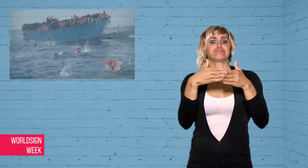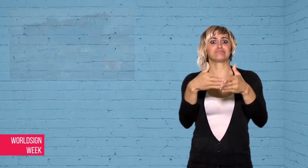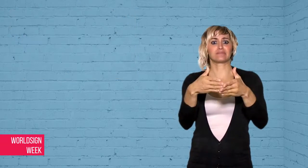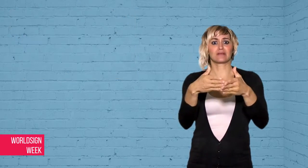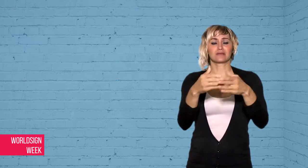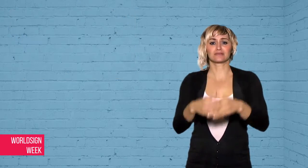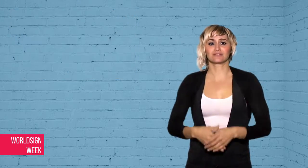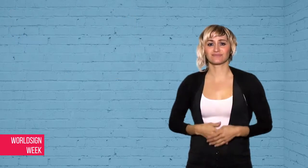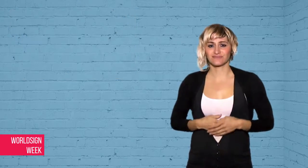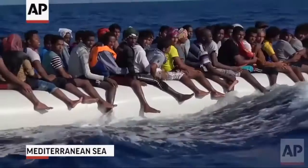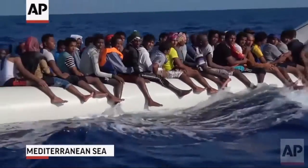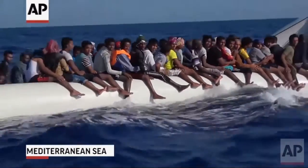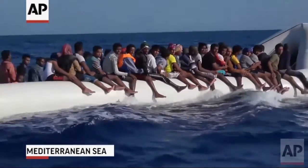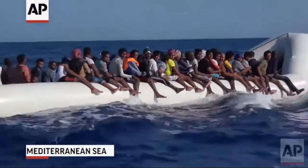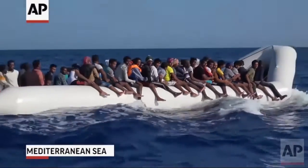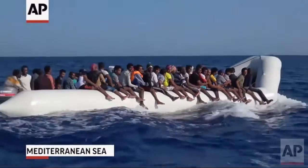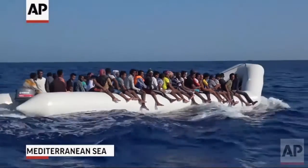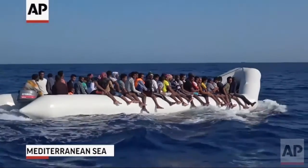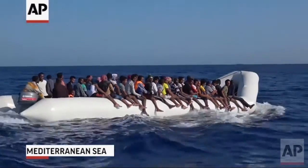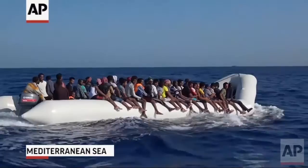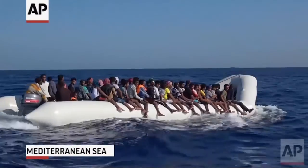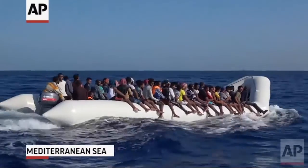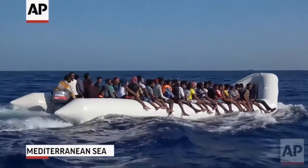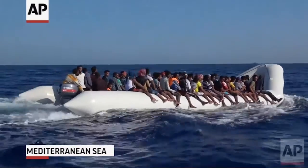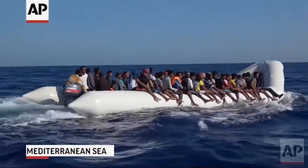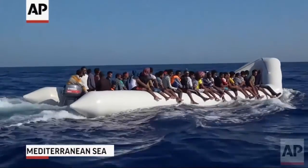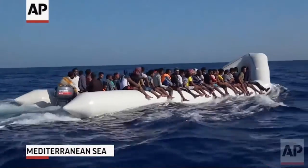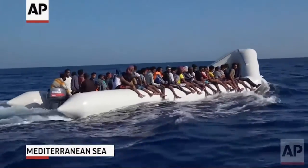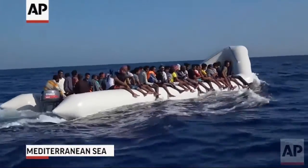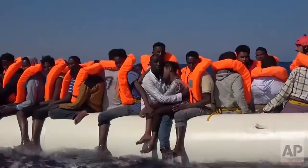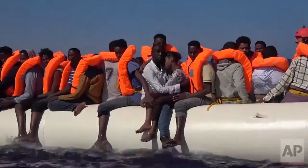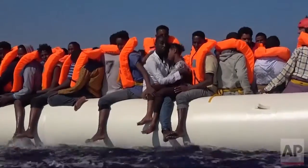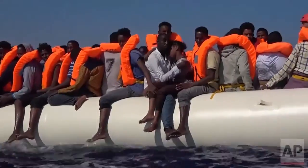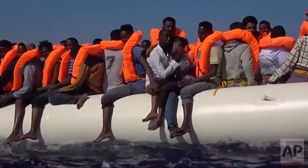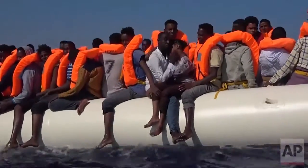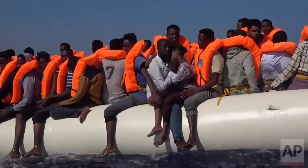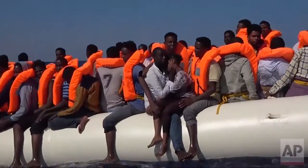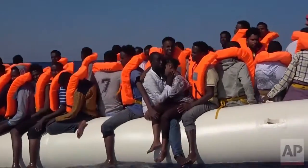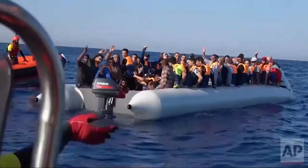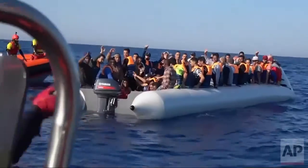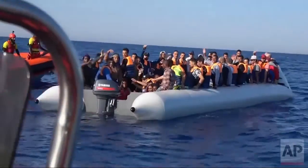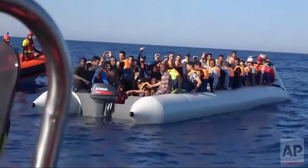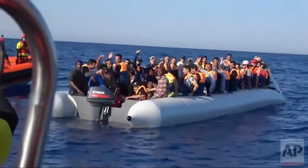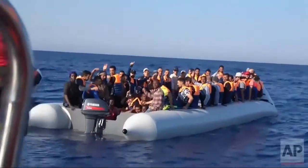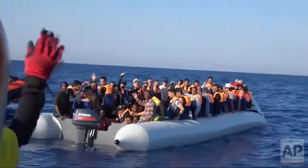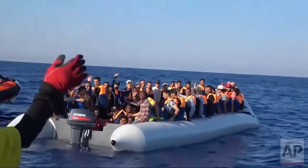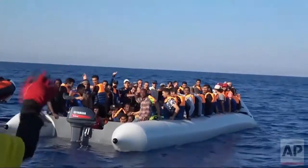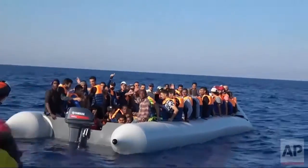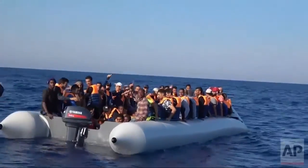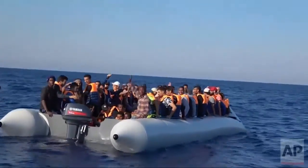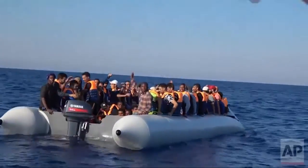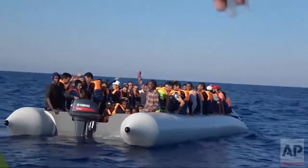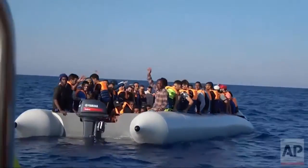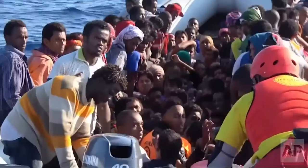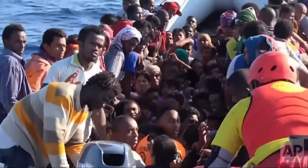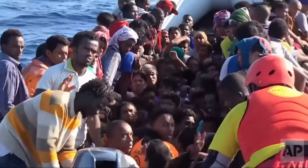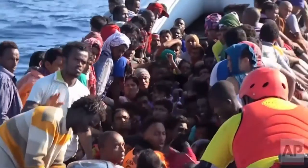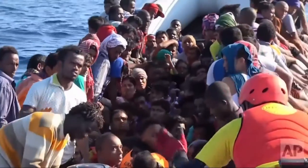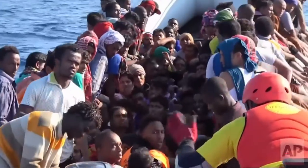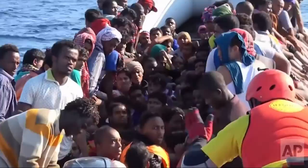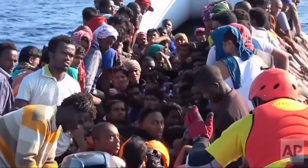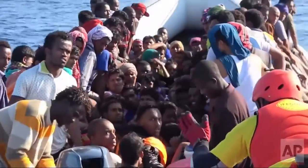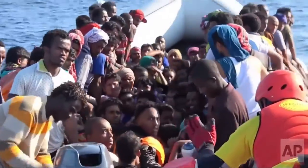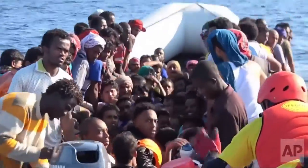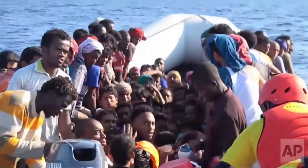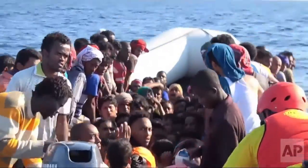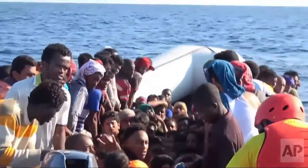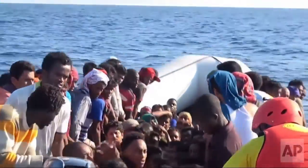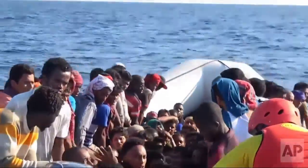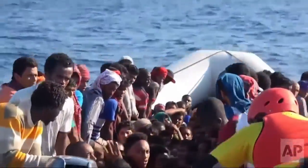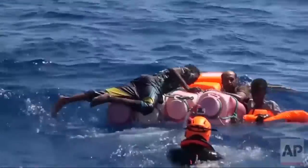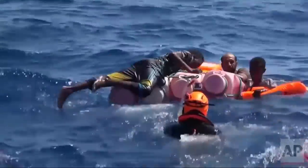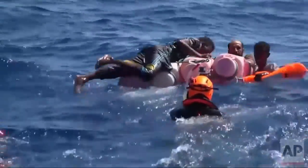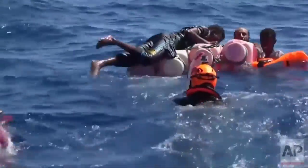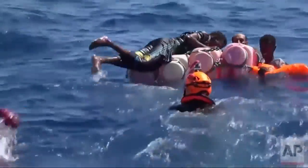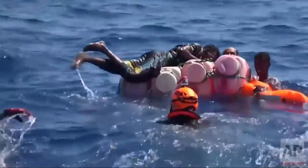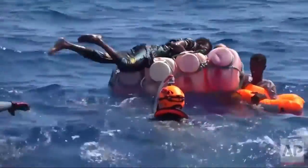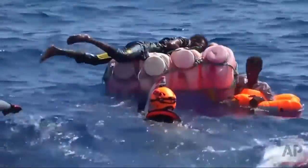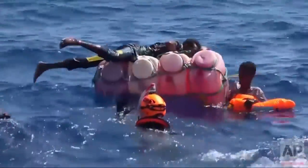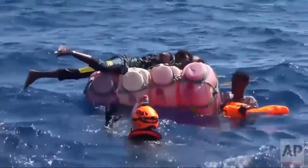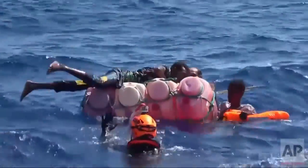the Italian navy.